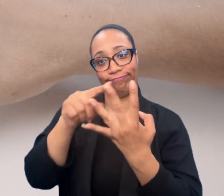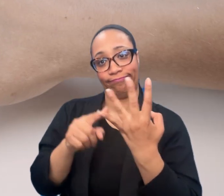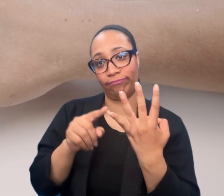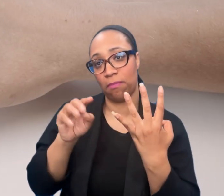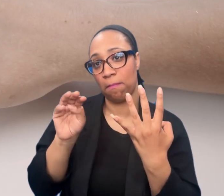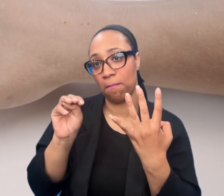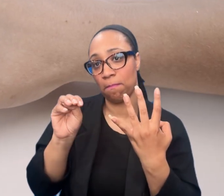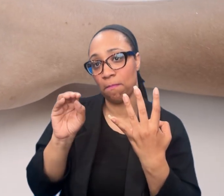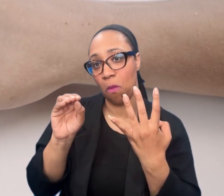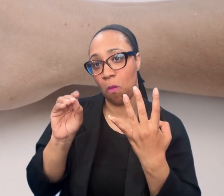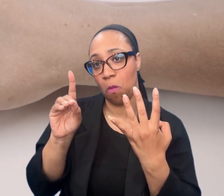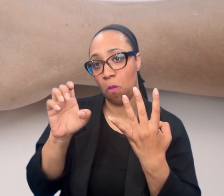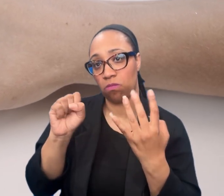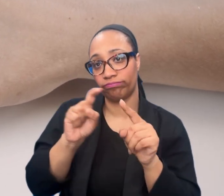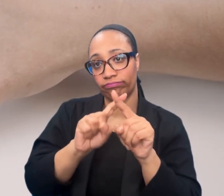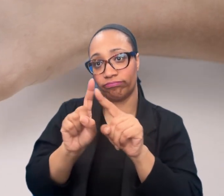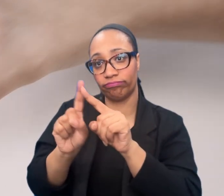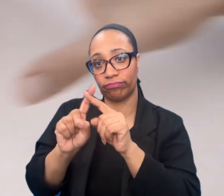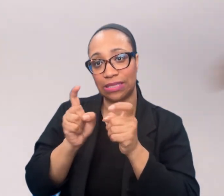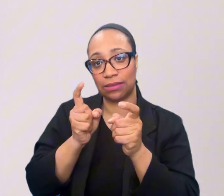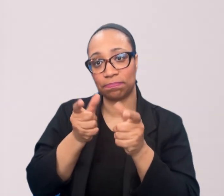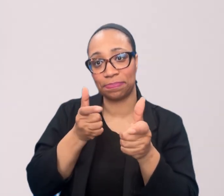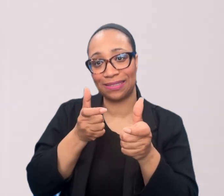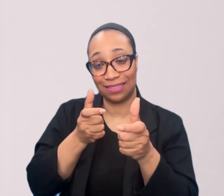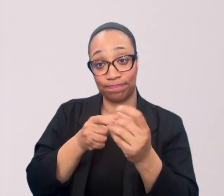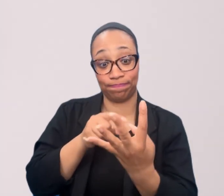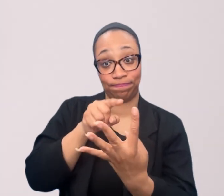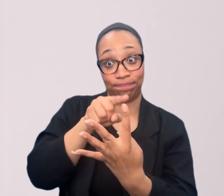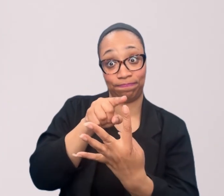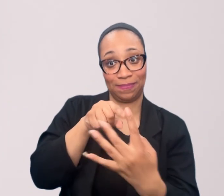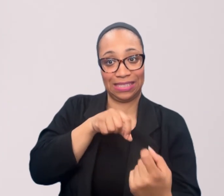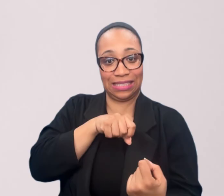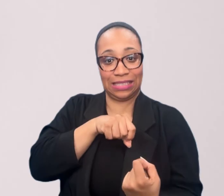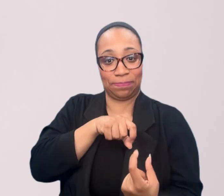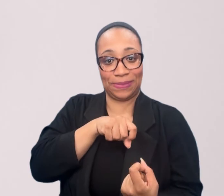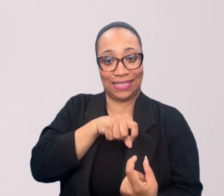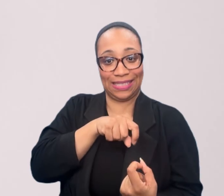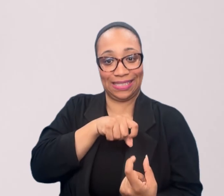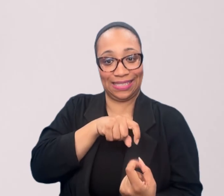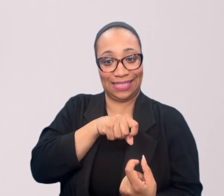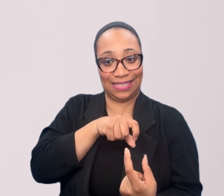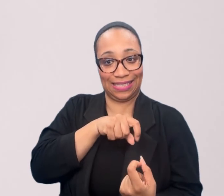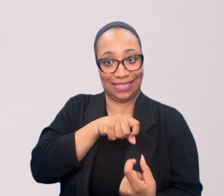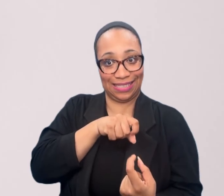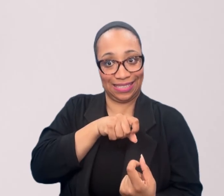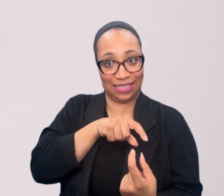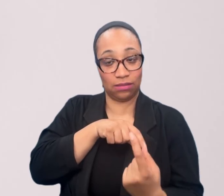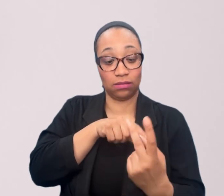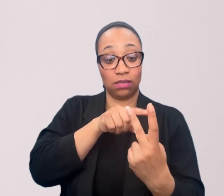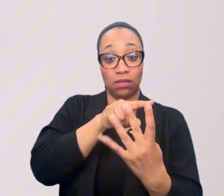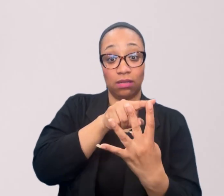if you move over to the droplet with the two lines on the side is massage mode now the way